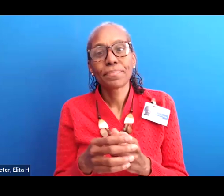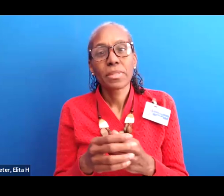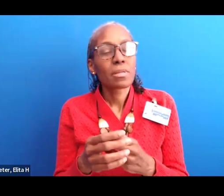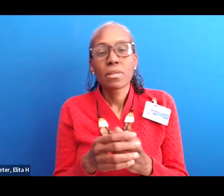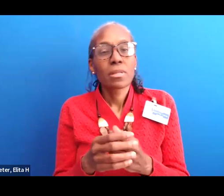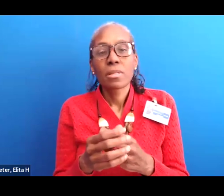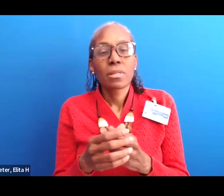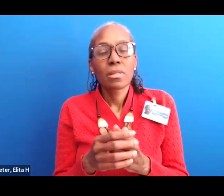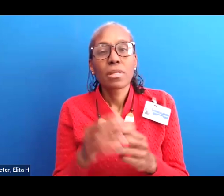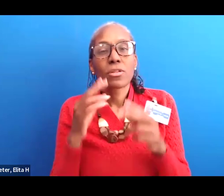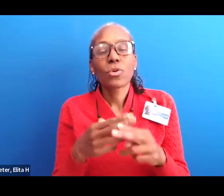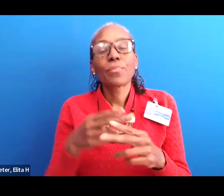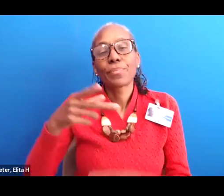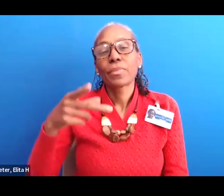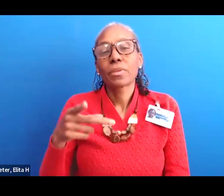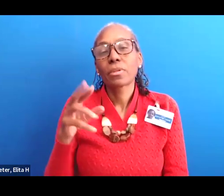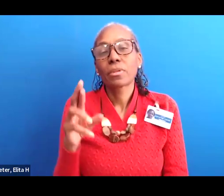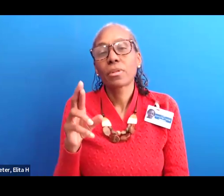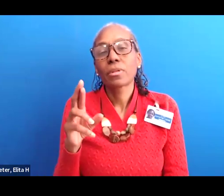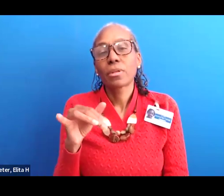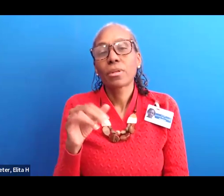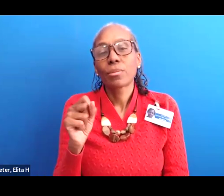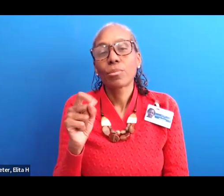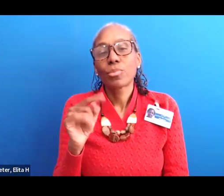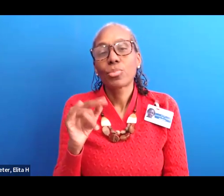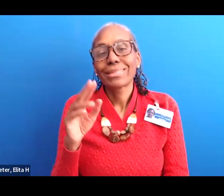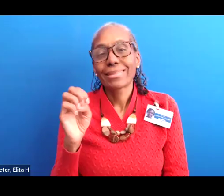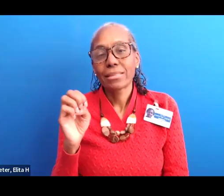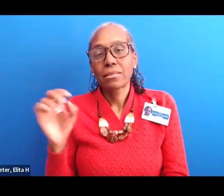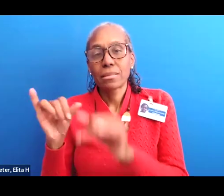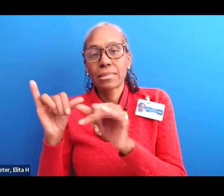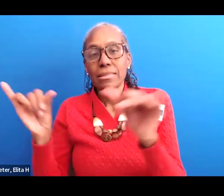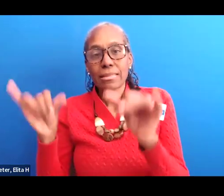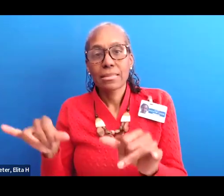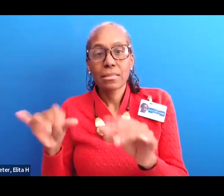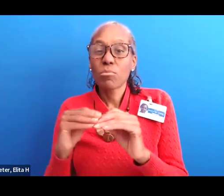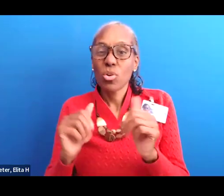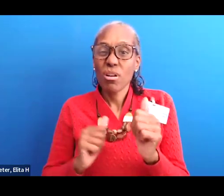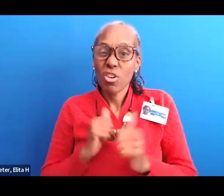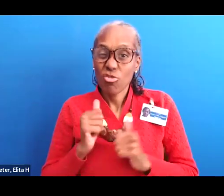the bowel called the pristine system. That's a little more aggressive, and it flushes out the bowel.